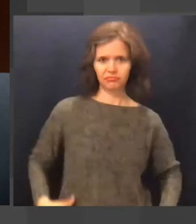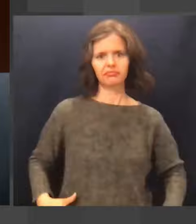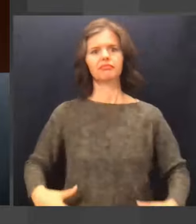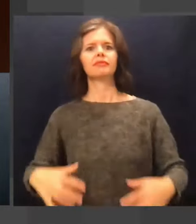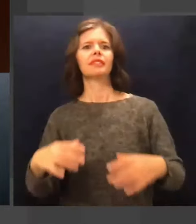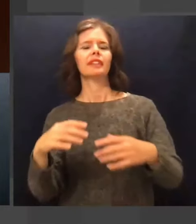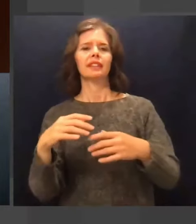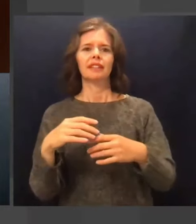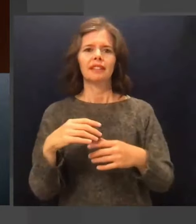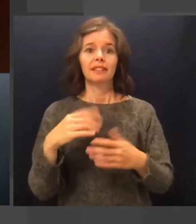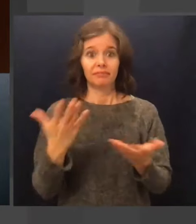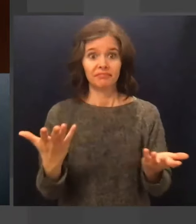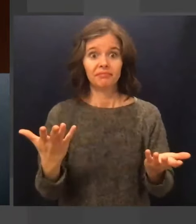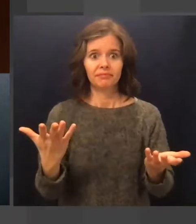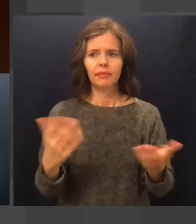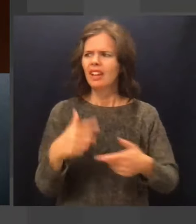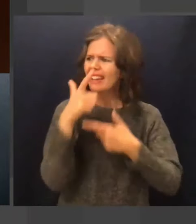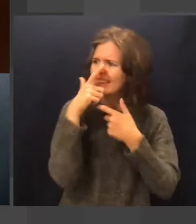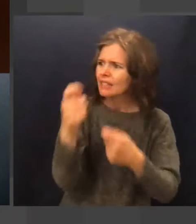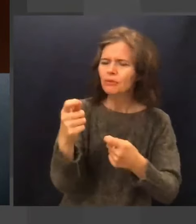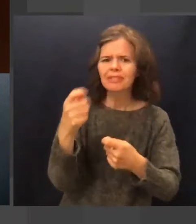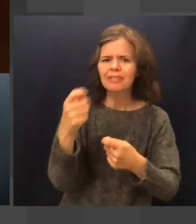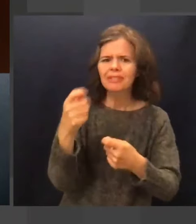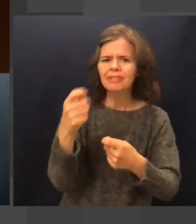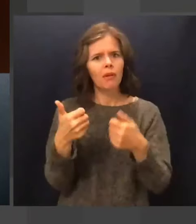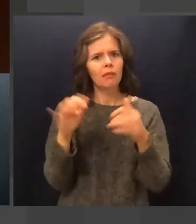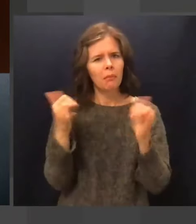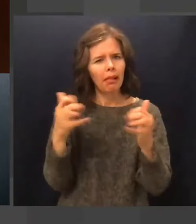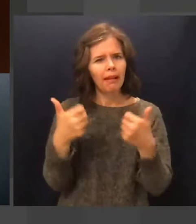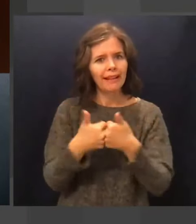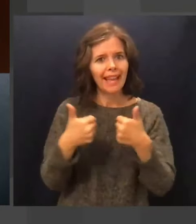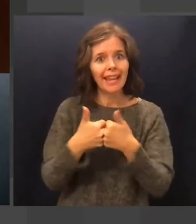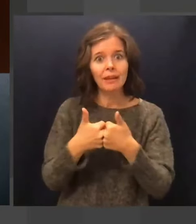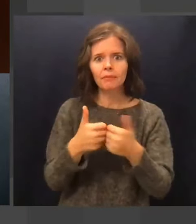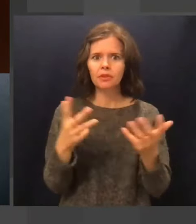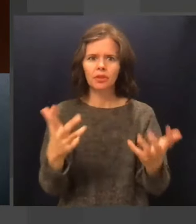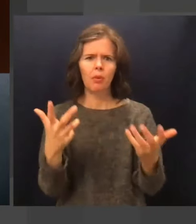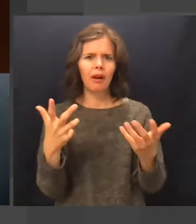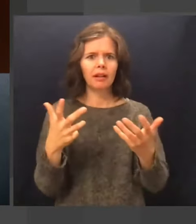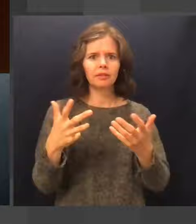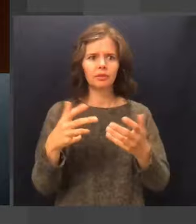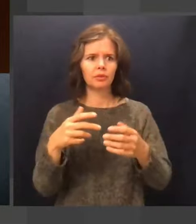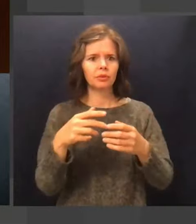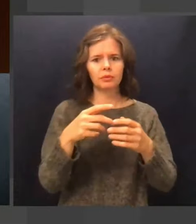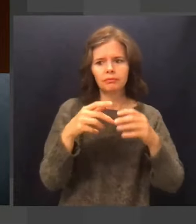IT WAS VERY POWERFUL. SUCH INTERESTING GAMEPLAY.